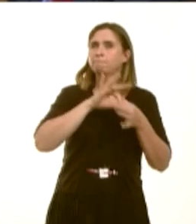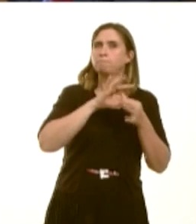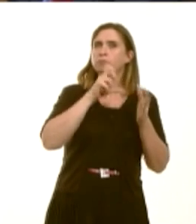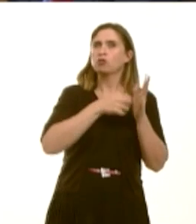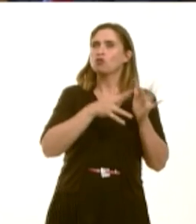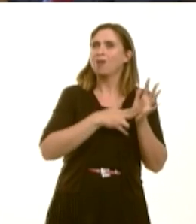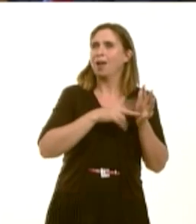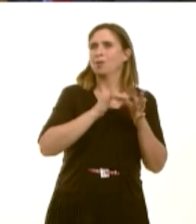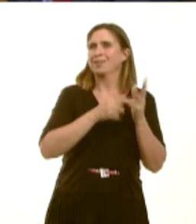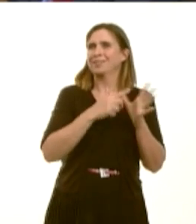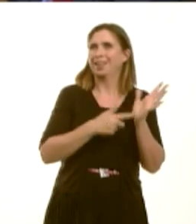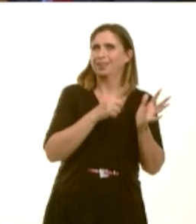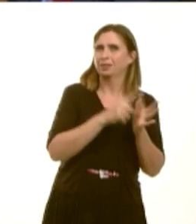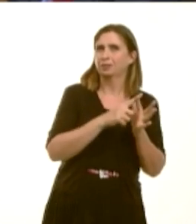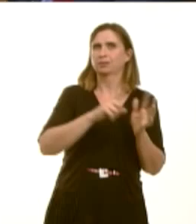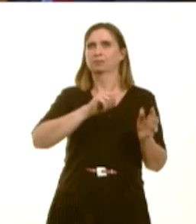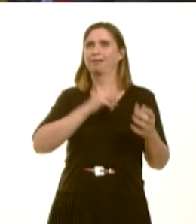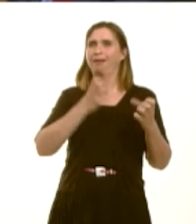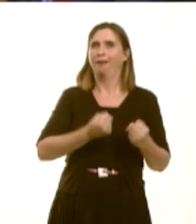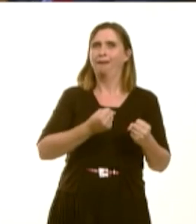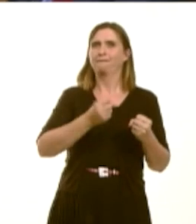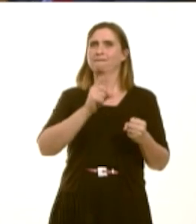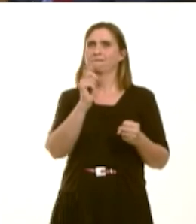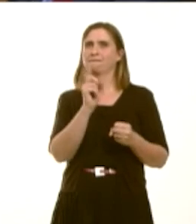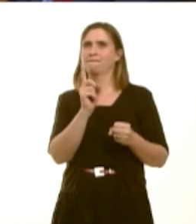of the wave and tidal test and demonstration zones. Weíll continue to work with Menter